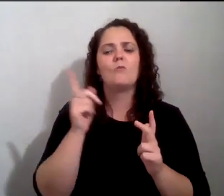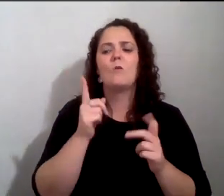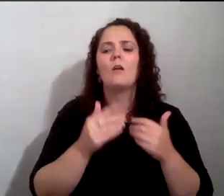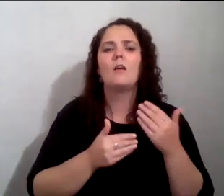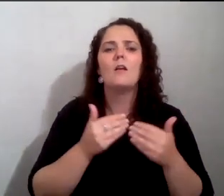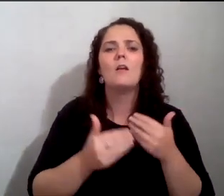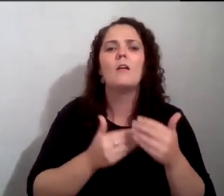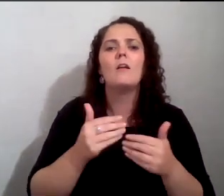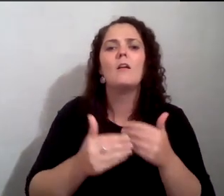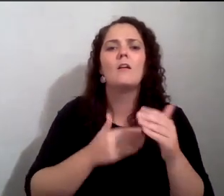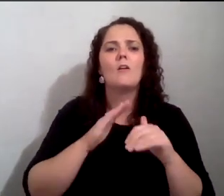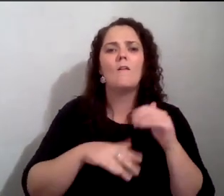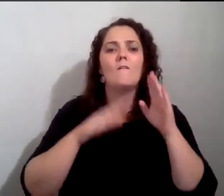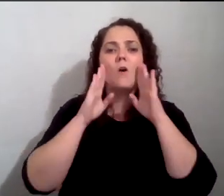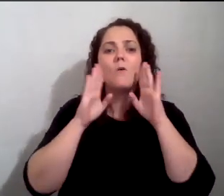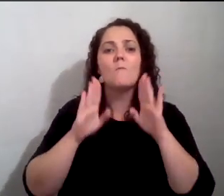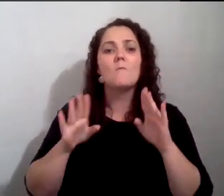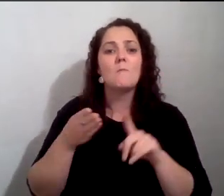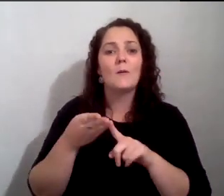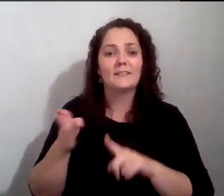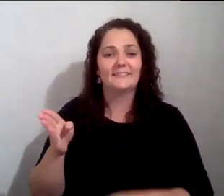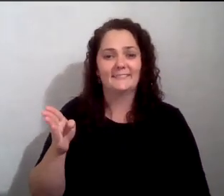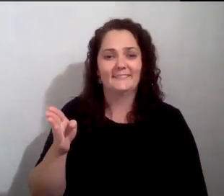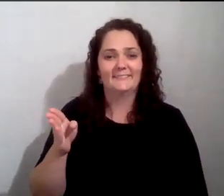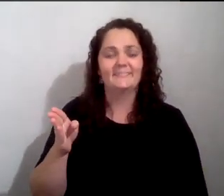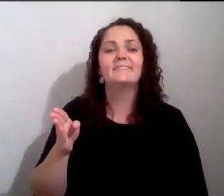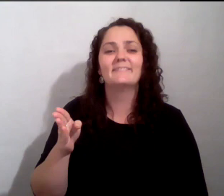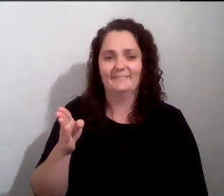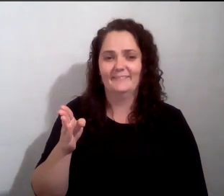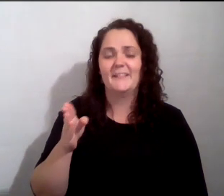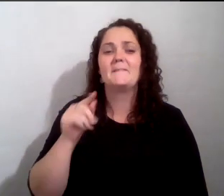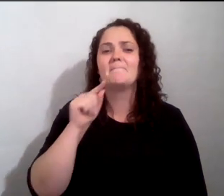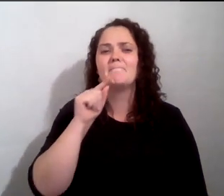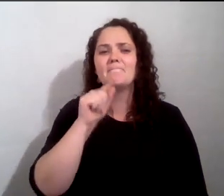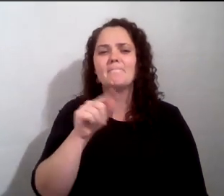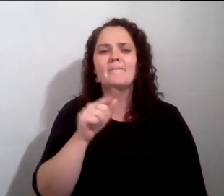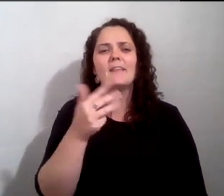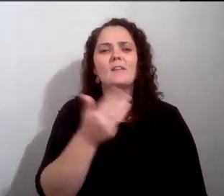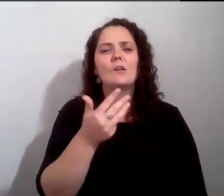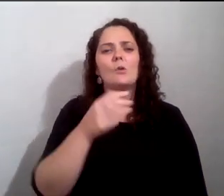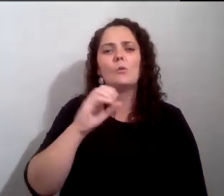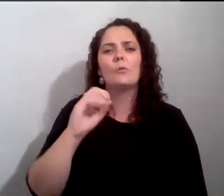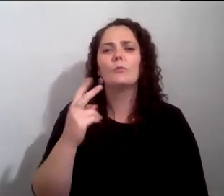modernist movement. You know, this is 1902, there's always this kind of time